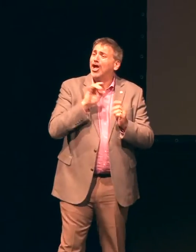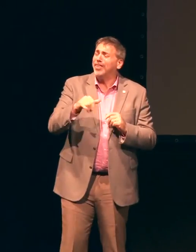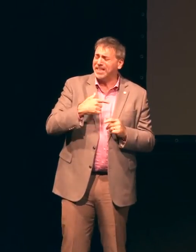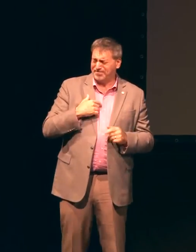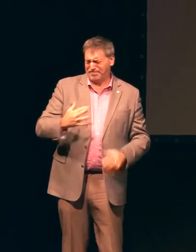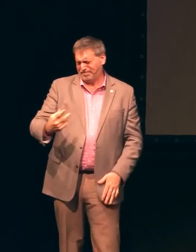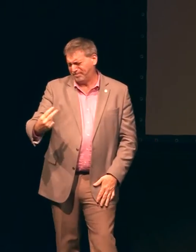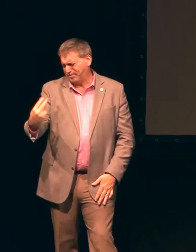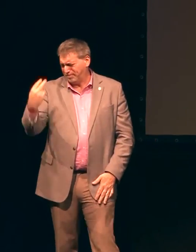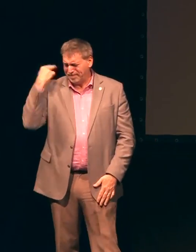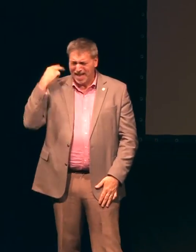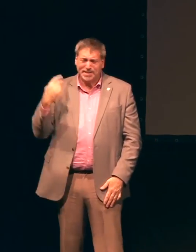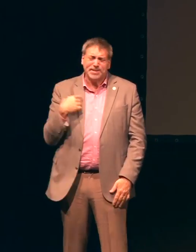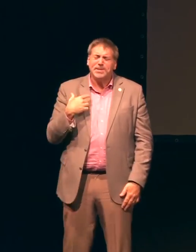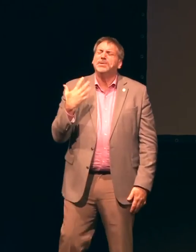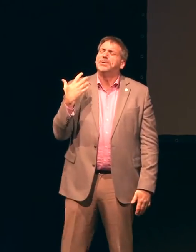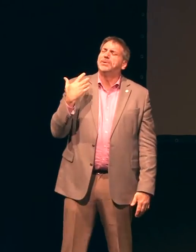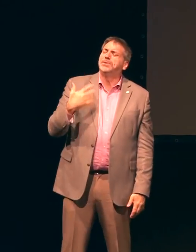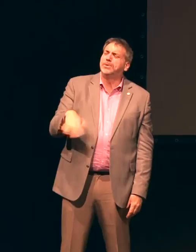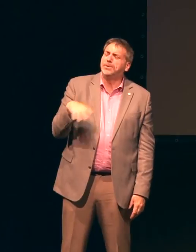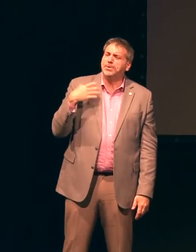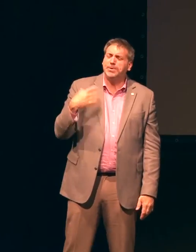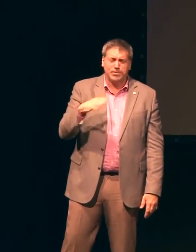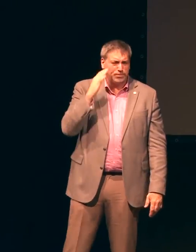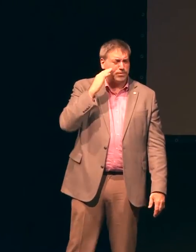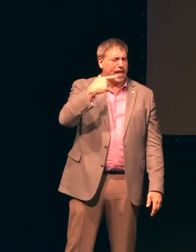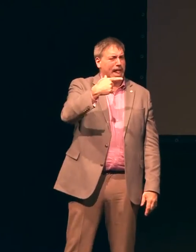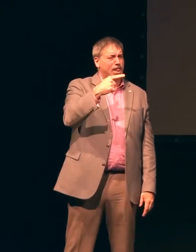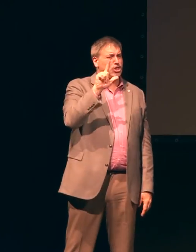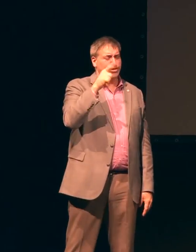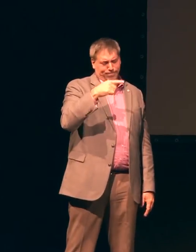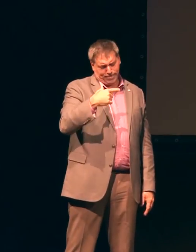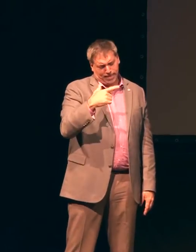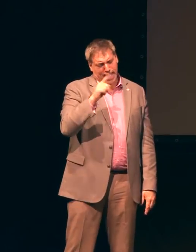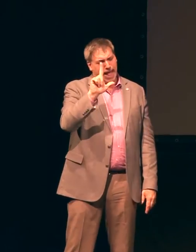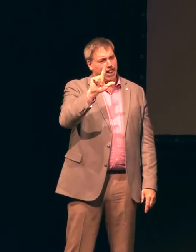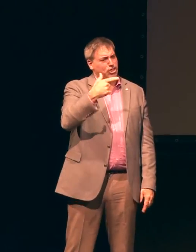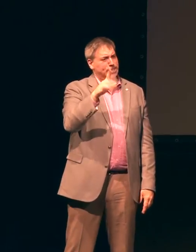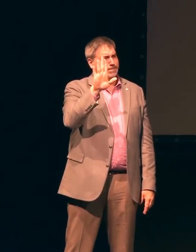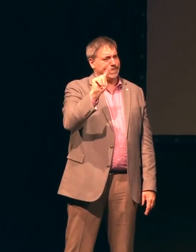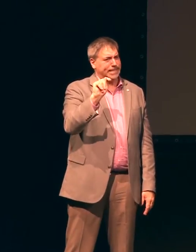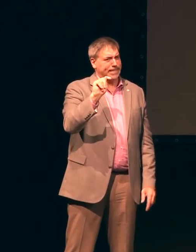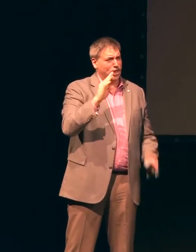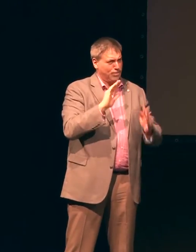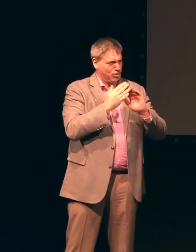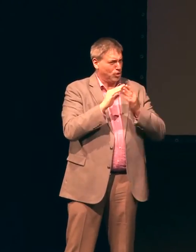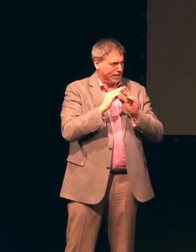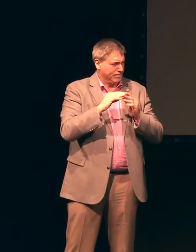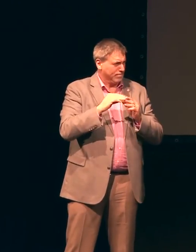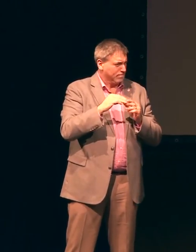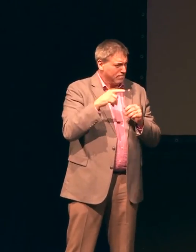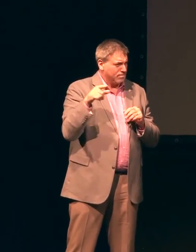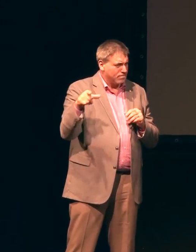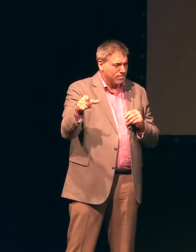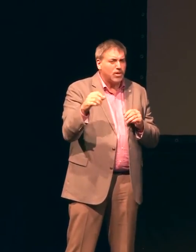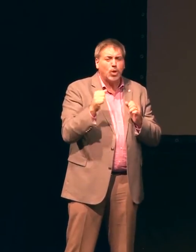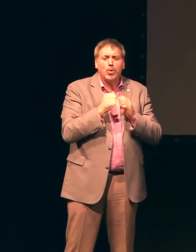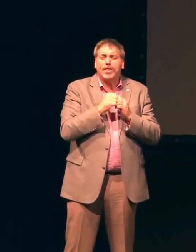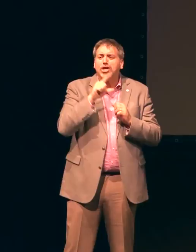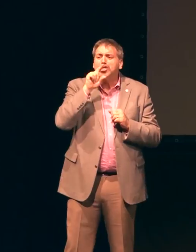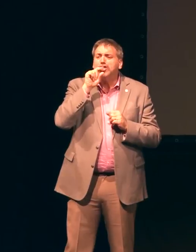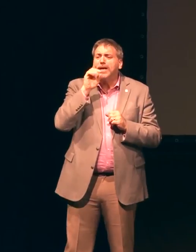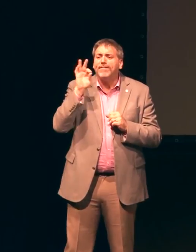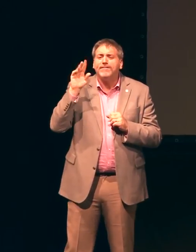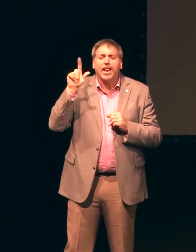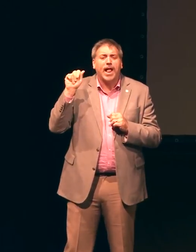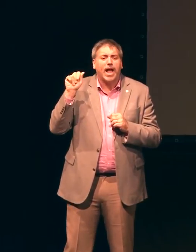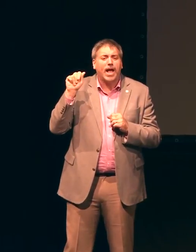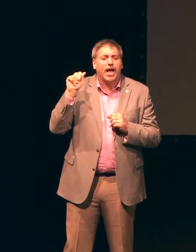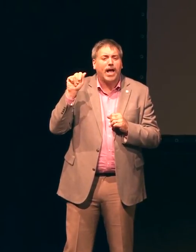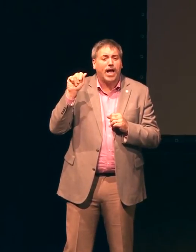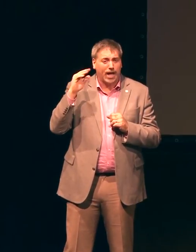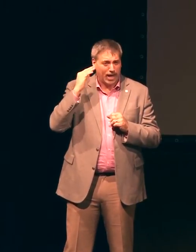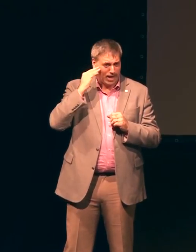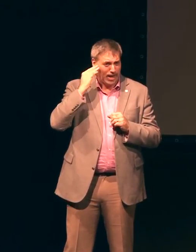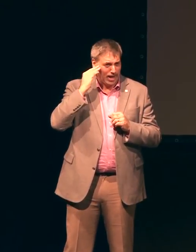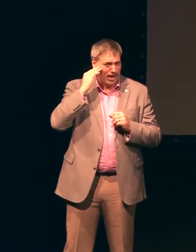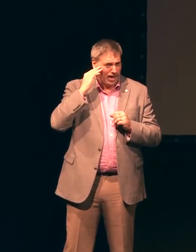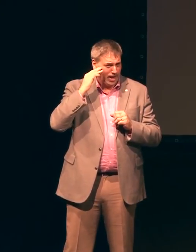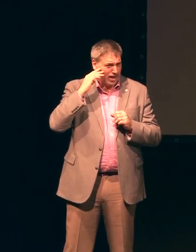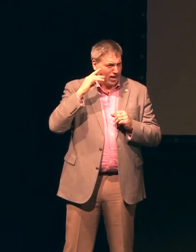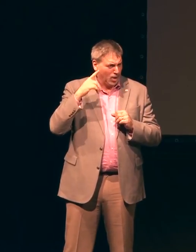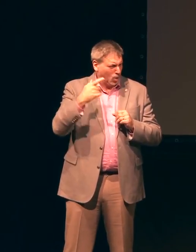supporting? And I learned this way back. The GLBT community with chick fillet, remember